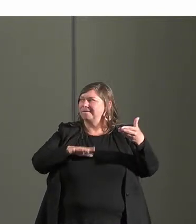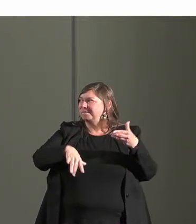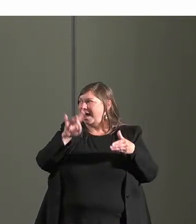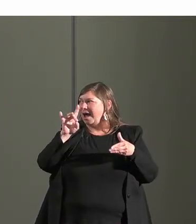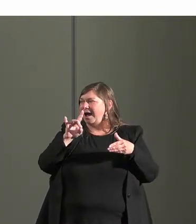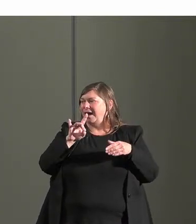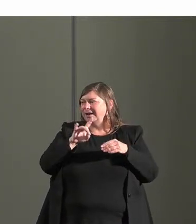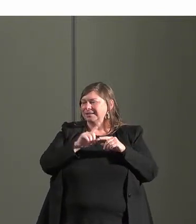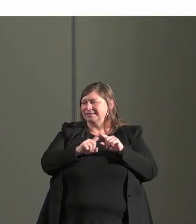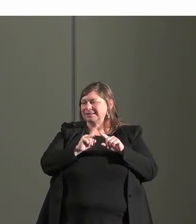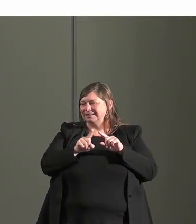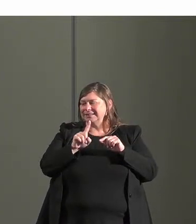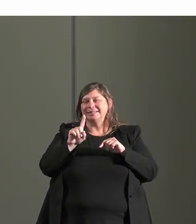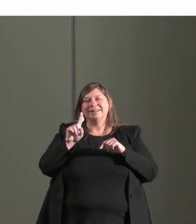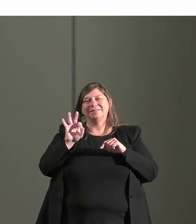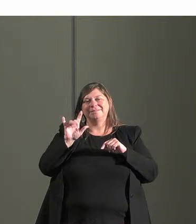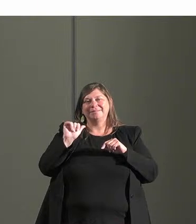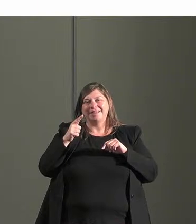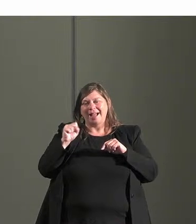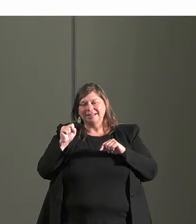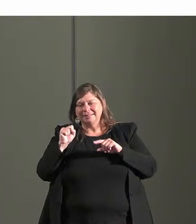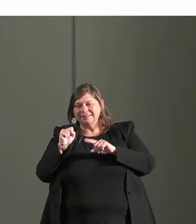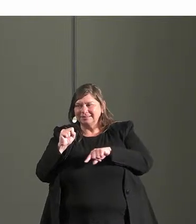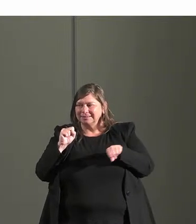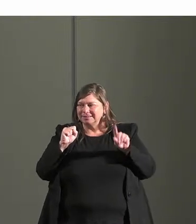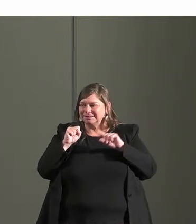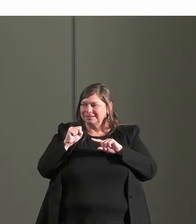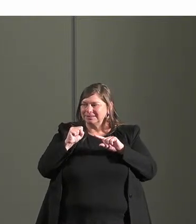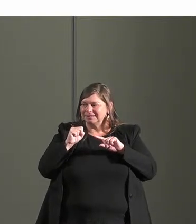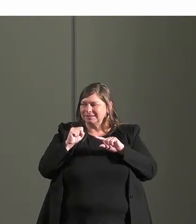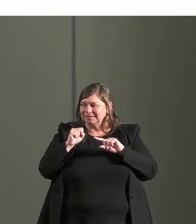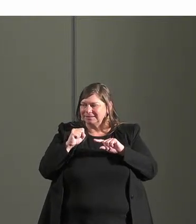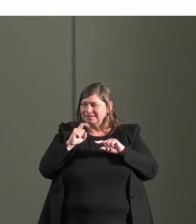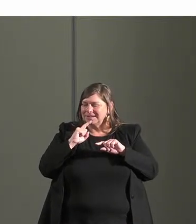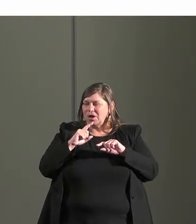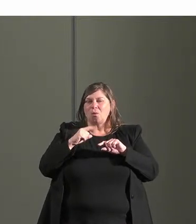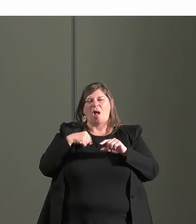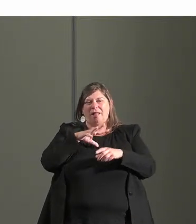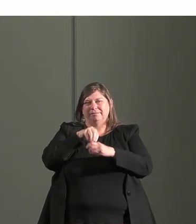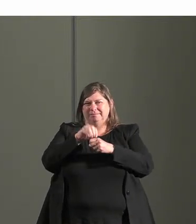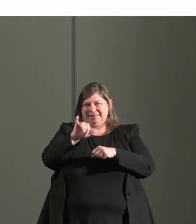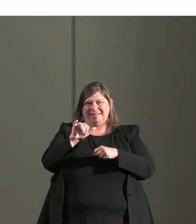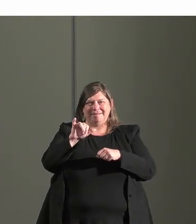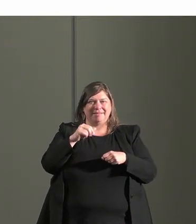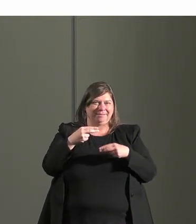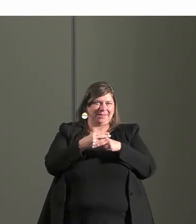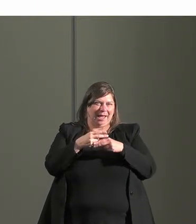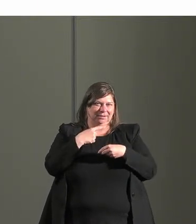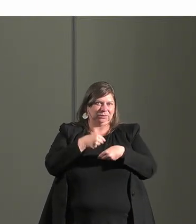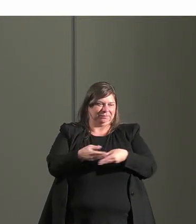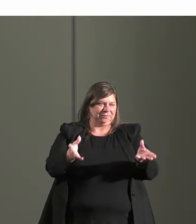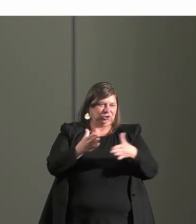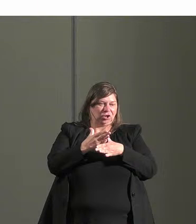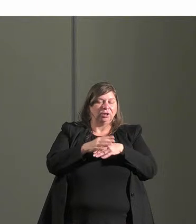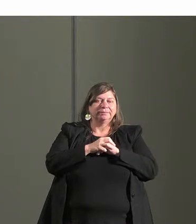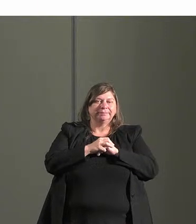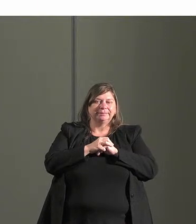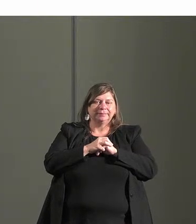write them down we will share the slides. And you could find these and also the different flags to turn on the